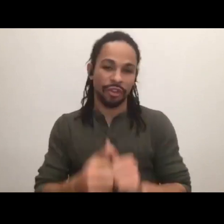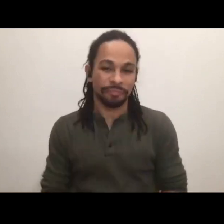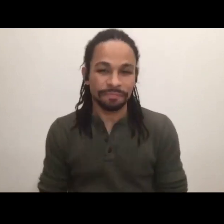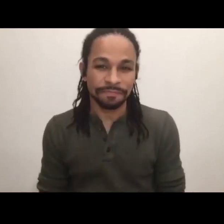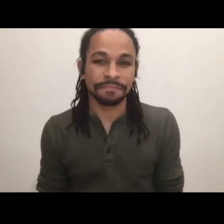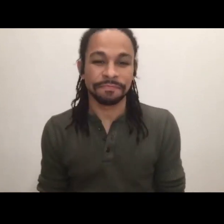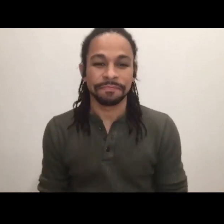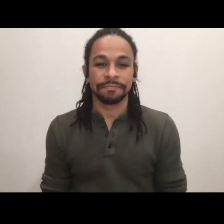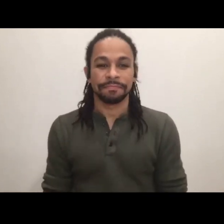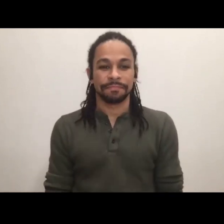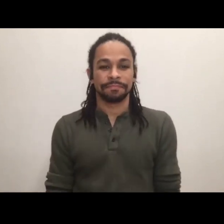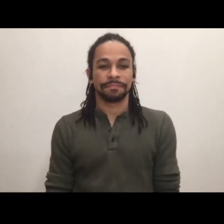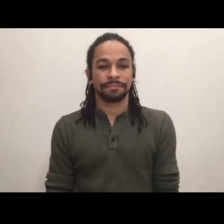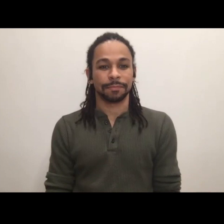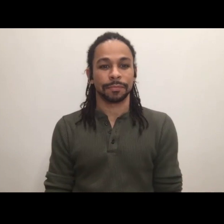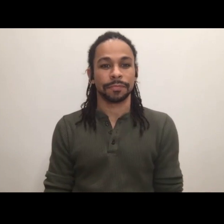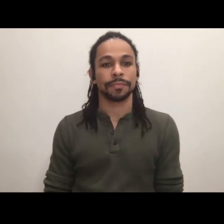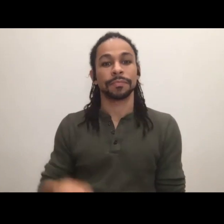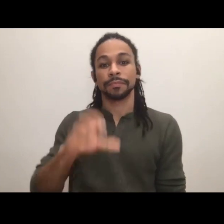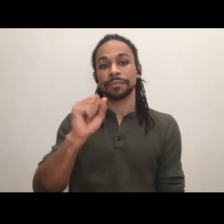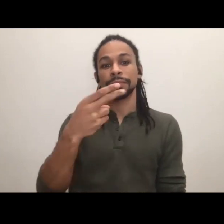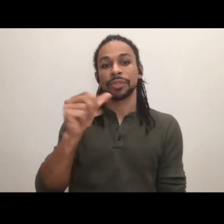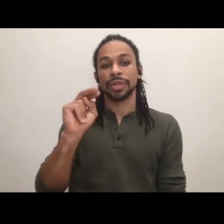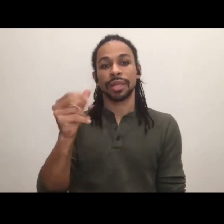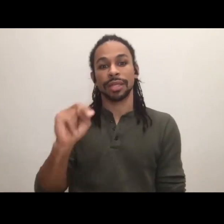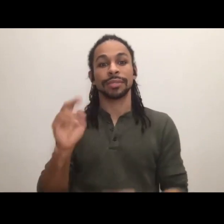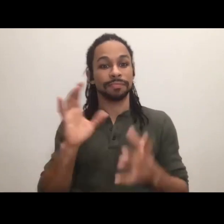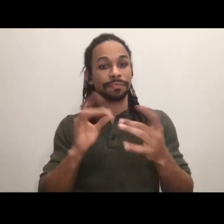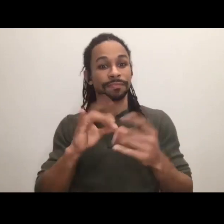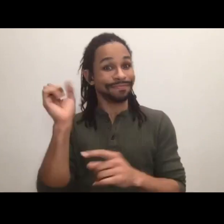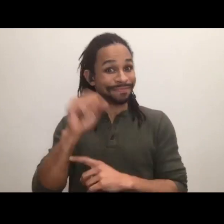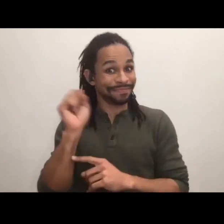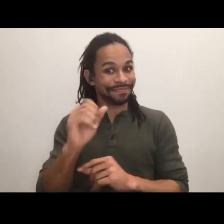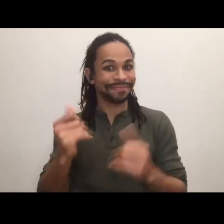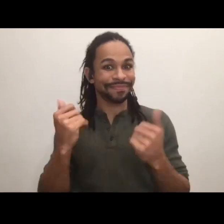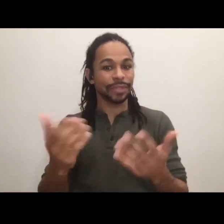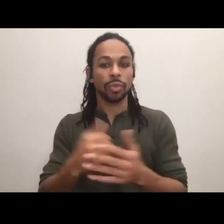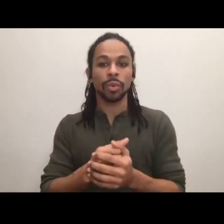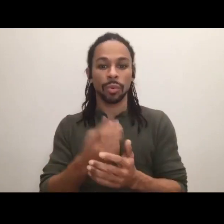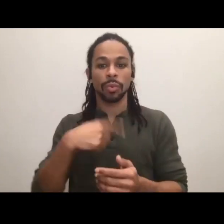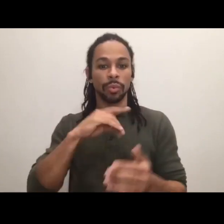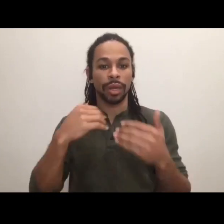to join this launch and submit that question for an alt‑text. I'm in one of those image